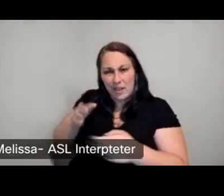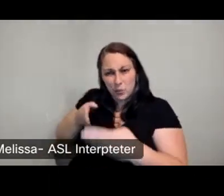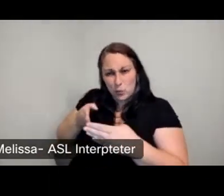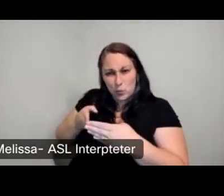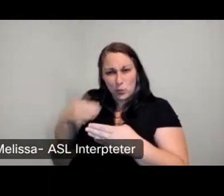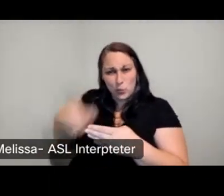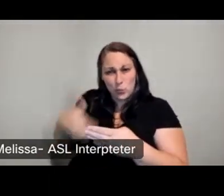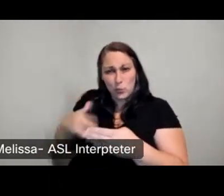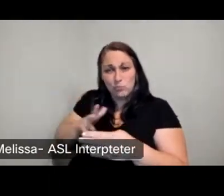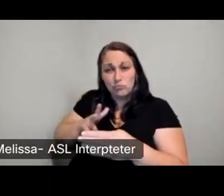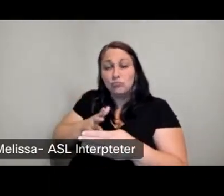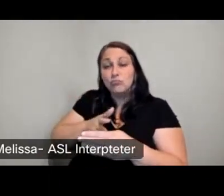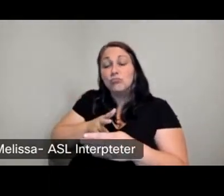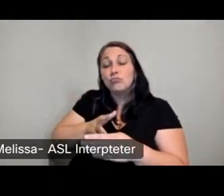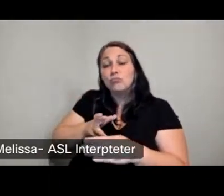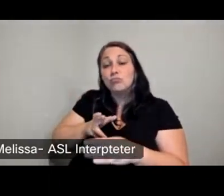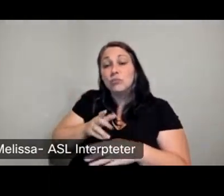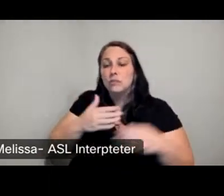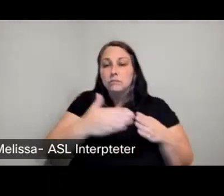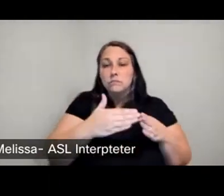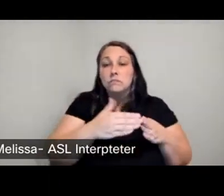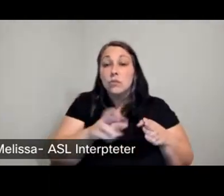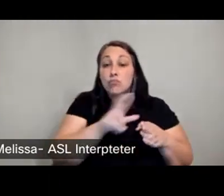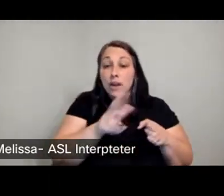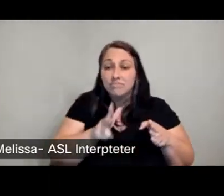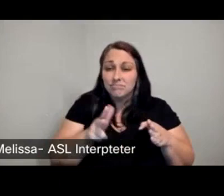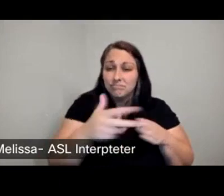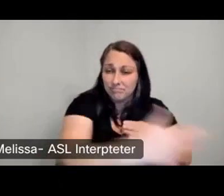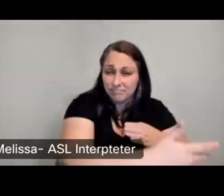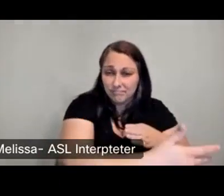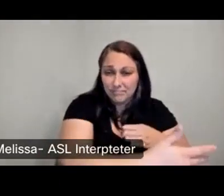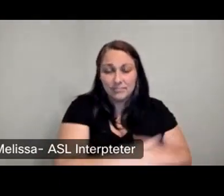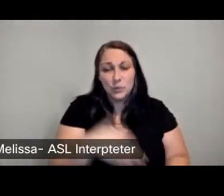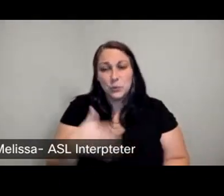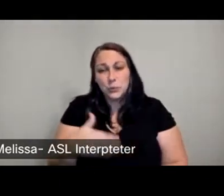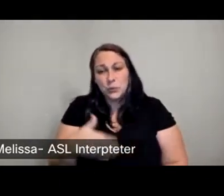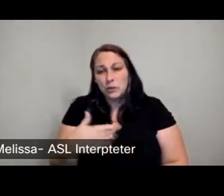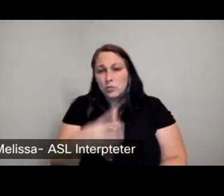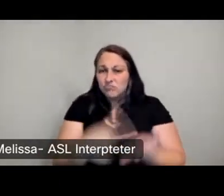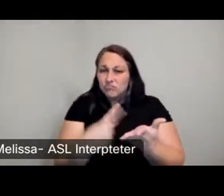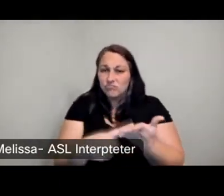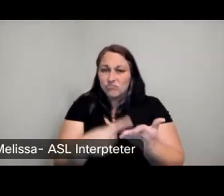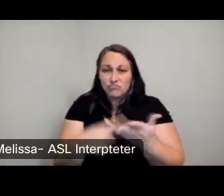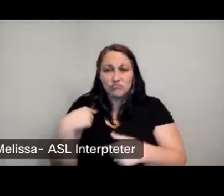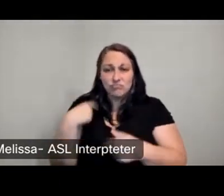to make that right turn onto Alabama Avenue with with cars park right there going into